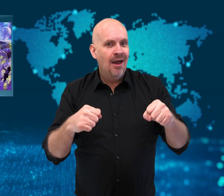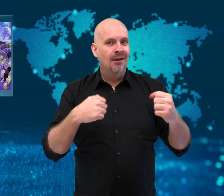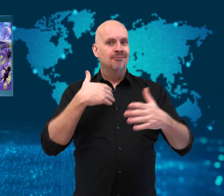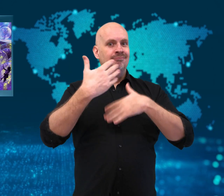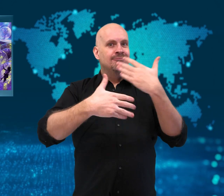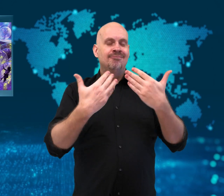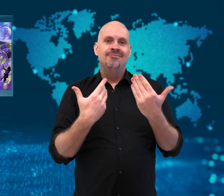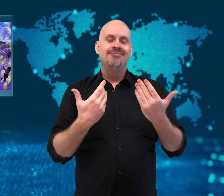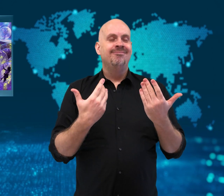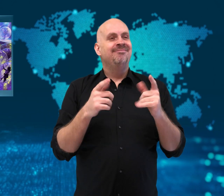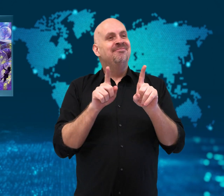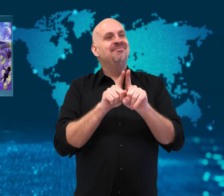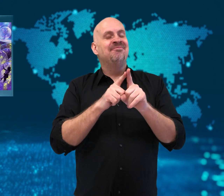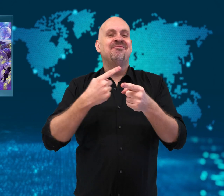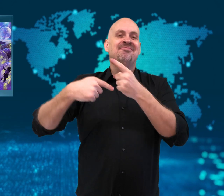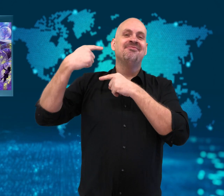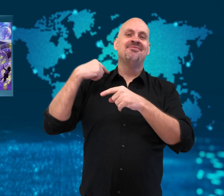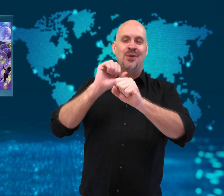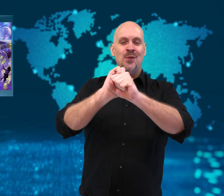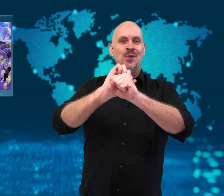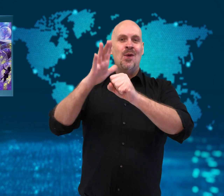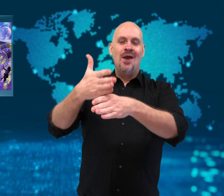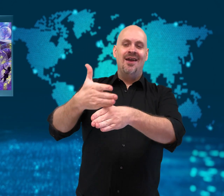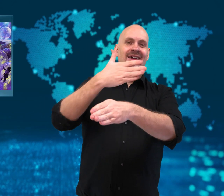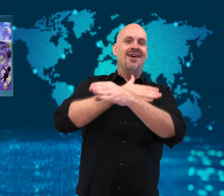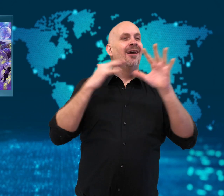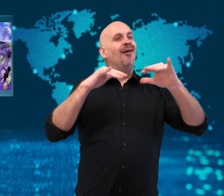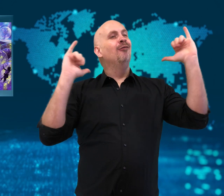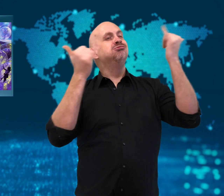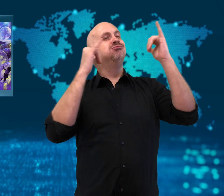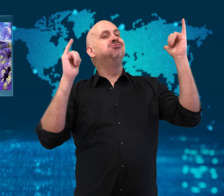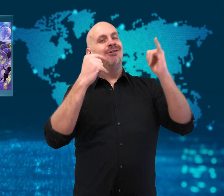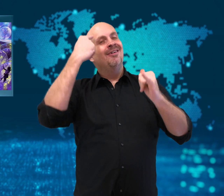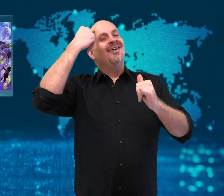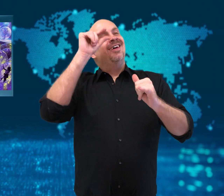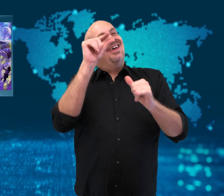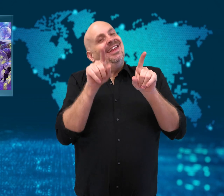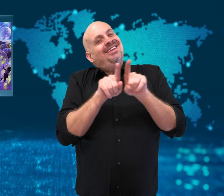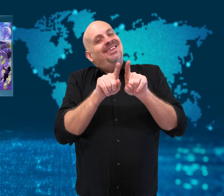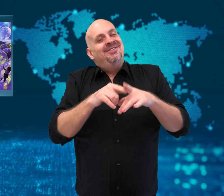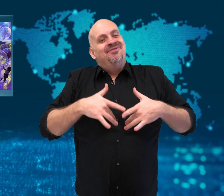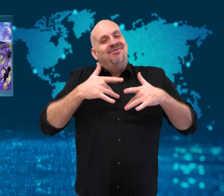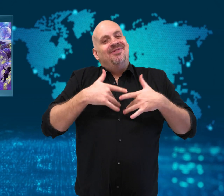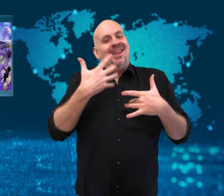of normalcy after a year filled with restrictions.